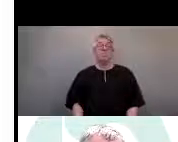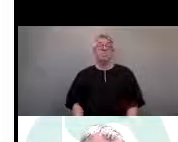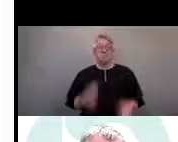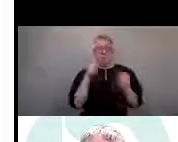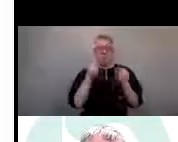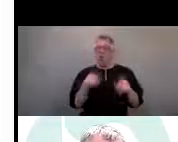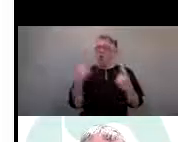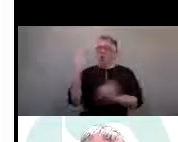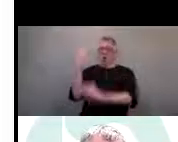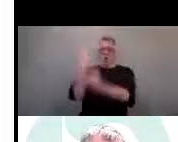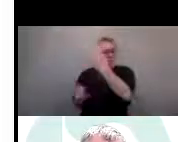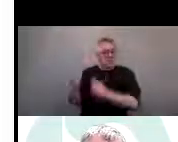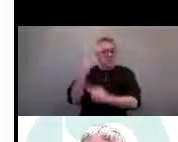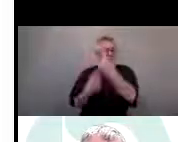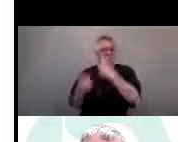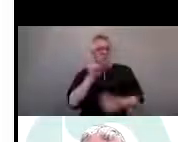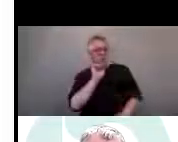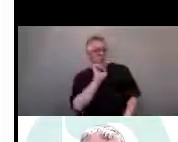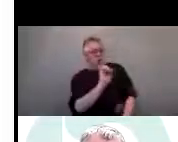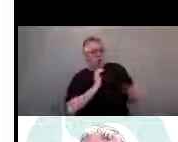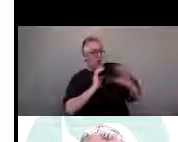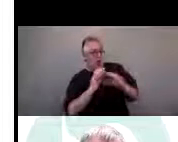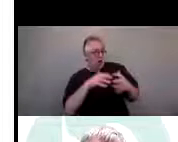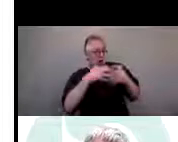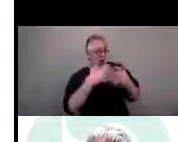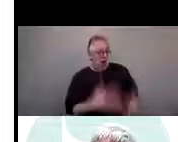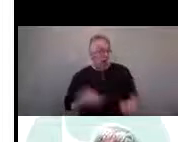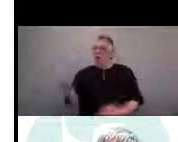evaluations and providing a lot of information about your hearing